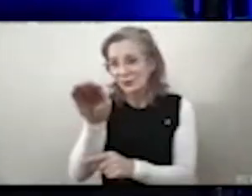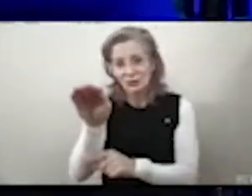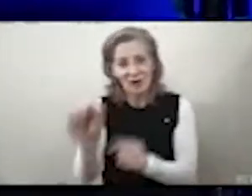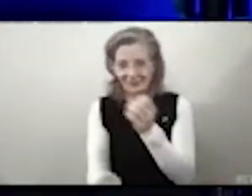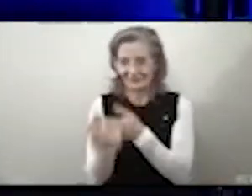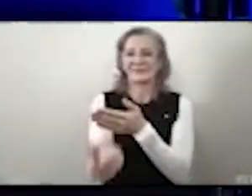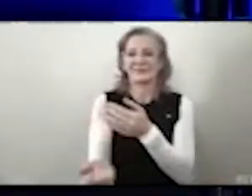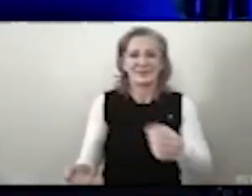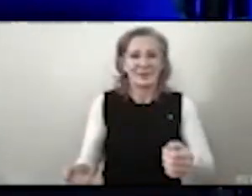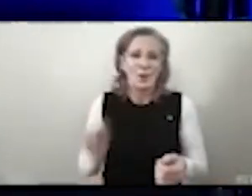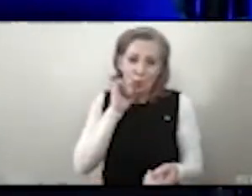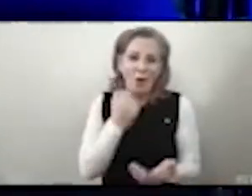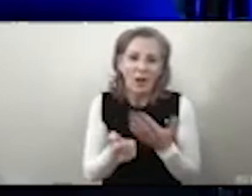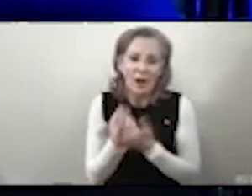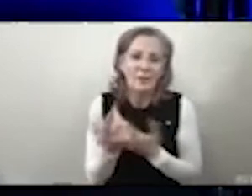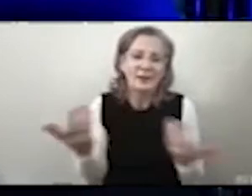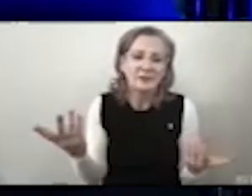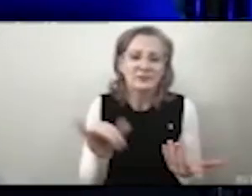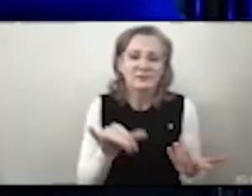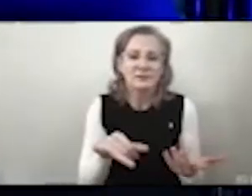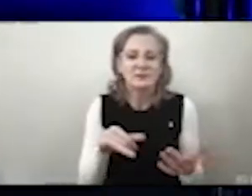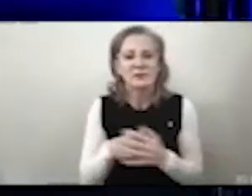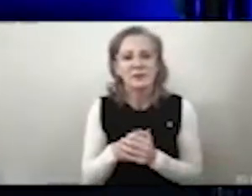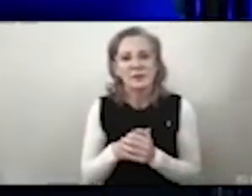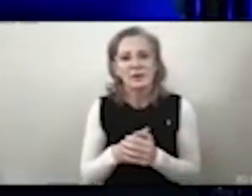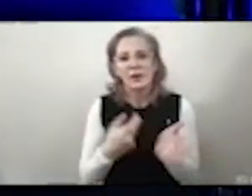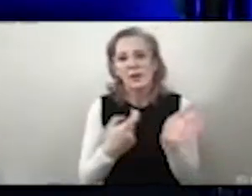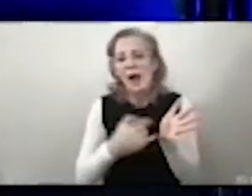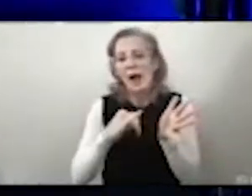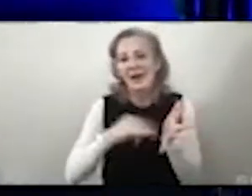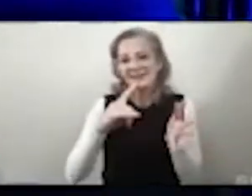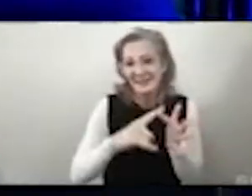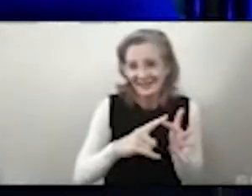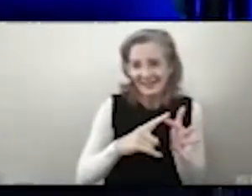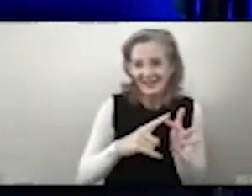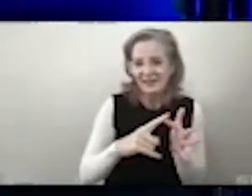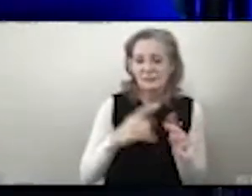that the RSE, government and the university sector, work together